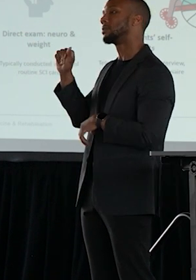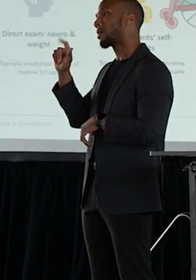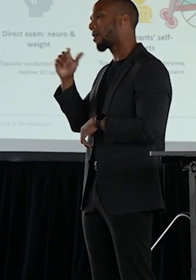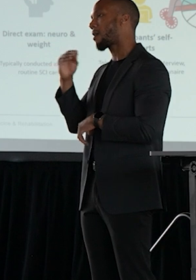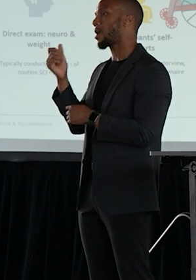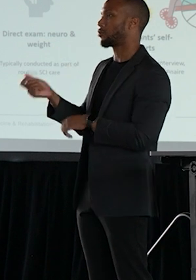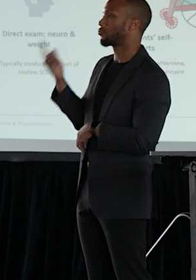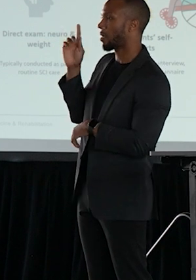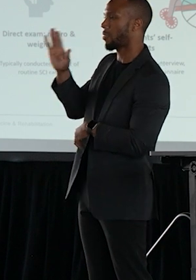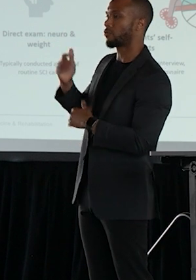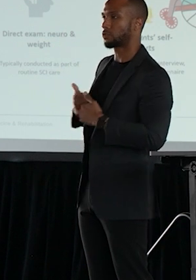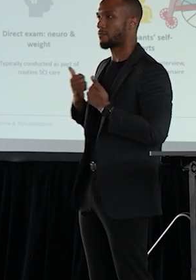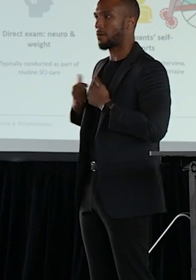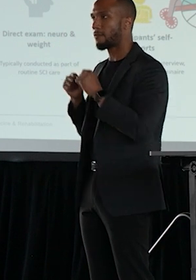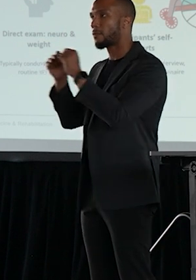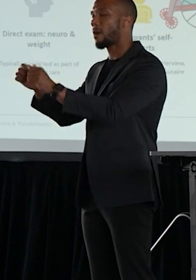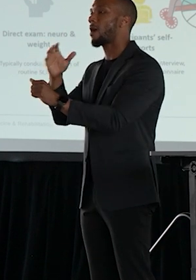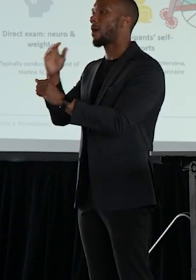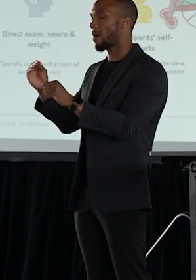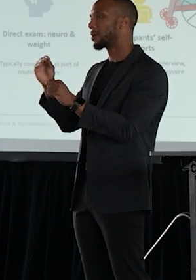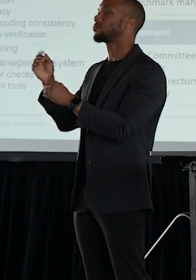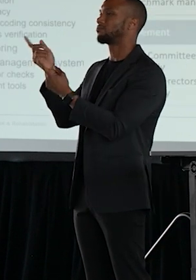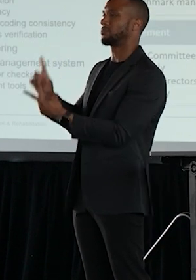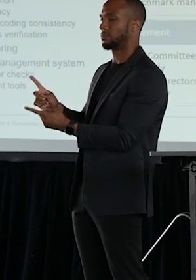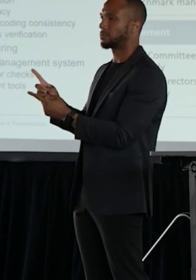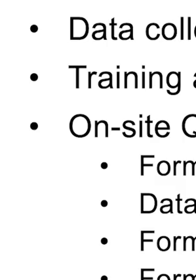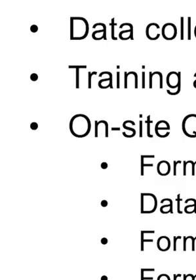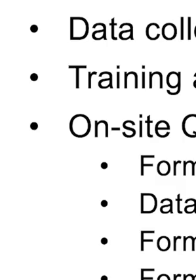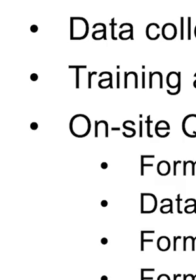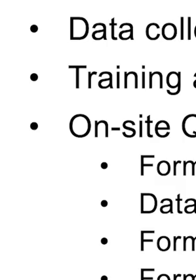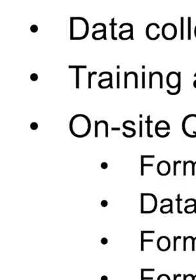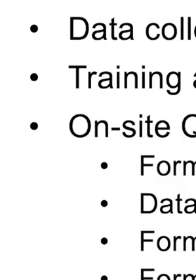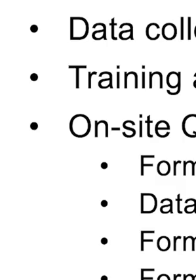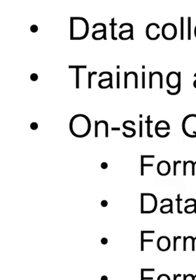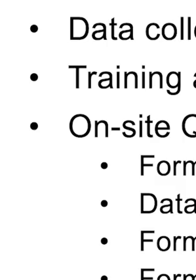survival, to know the cause of death. And again, this is